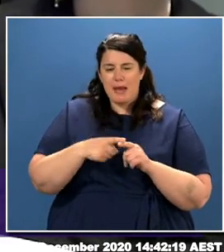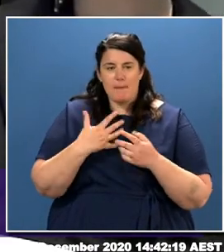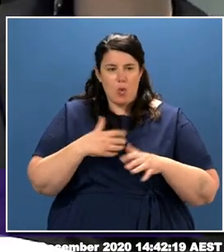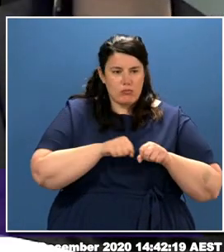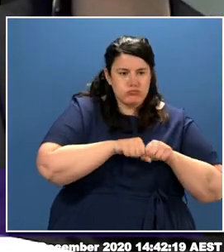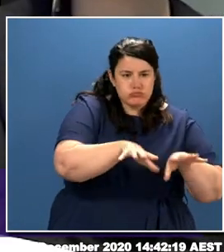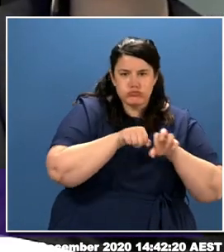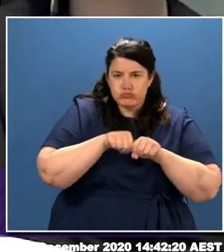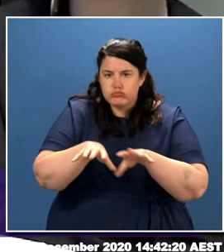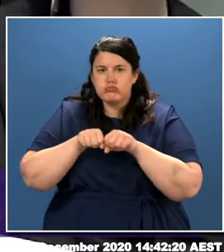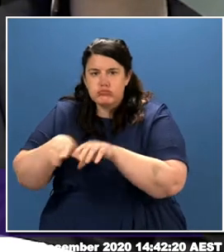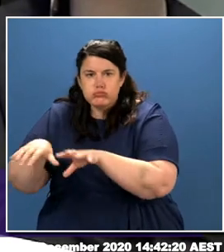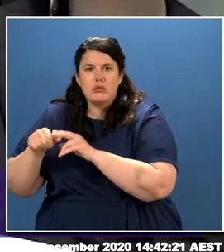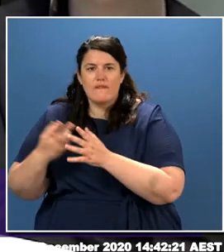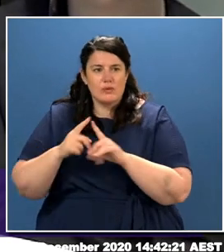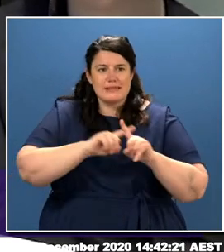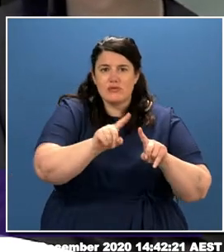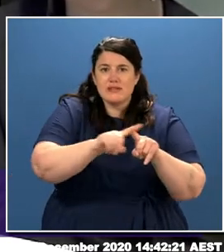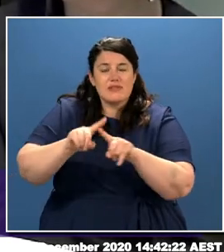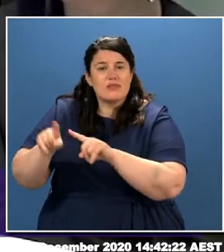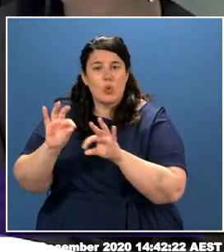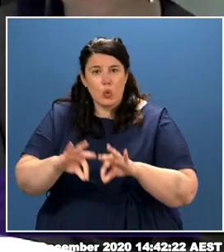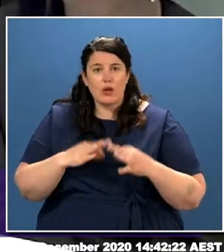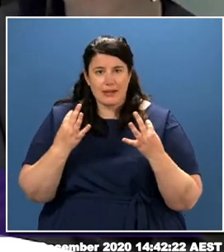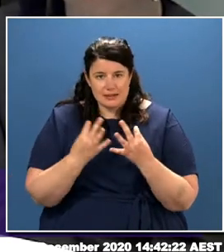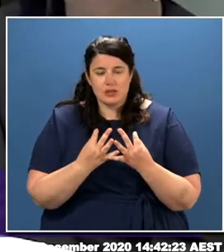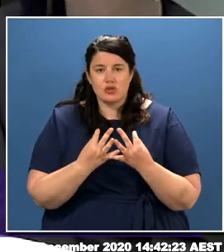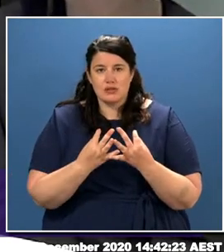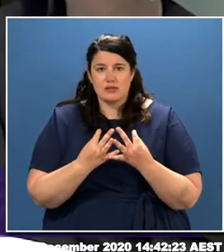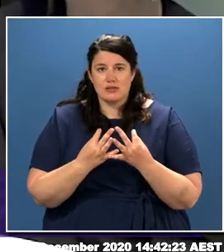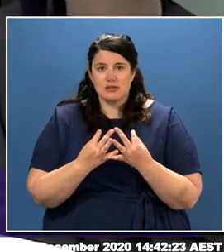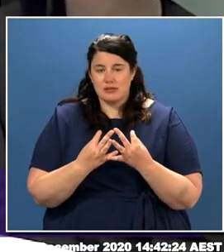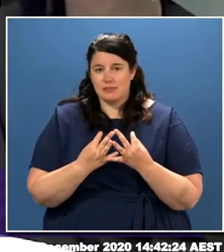that can be a transferable product, given the time and energy that's gone in